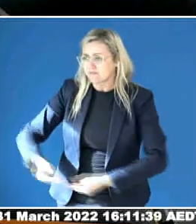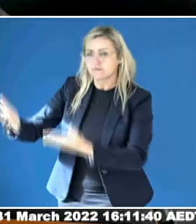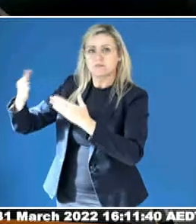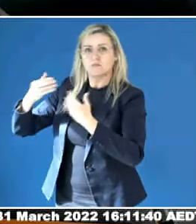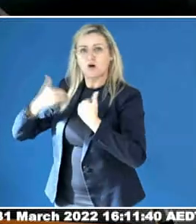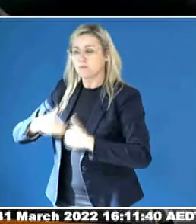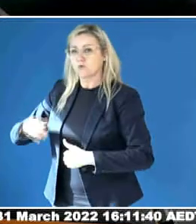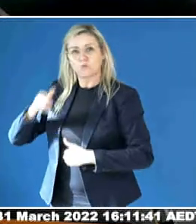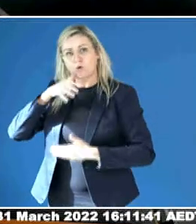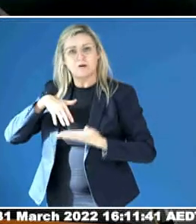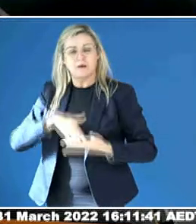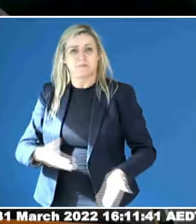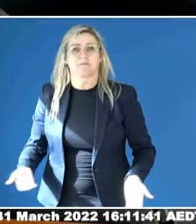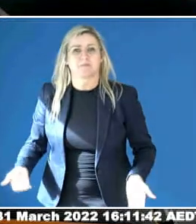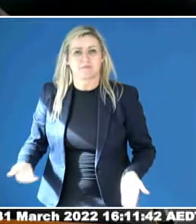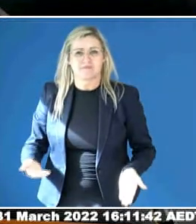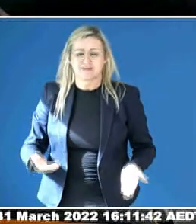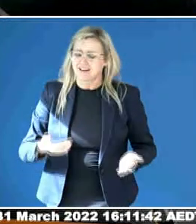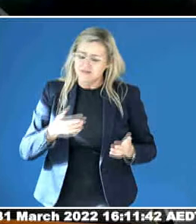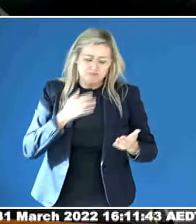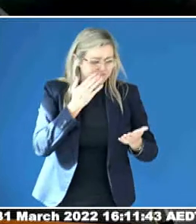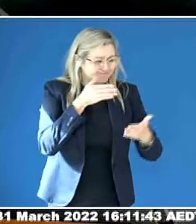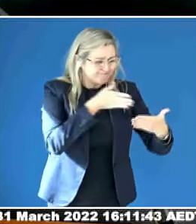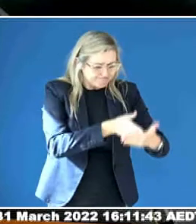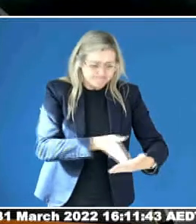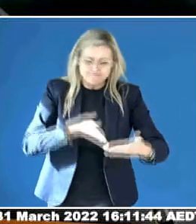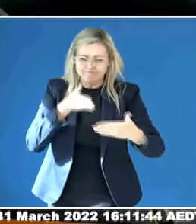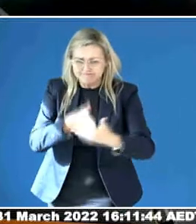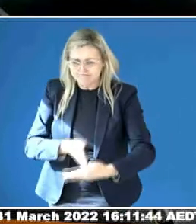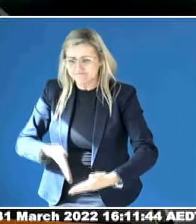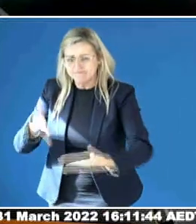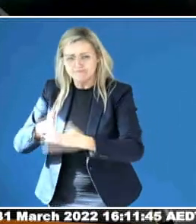Things must get better. Too many people are hurt and neglected, all for the crime of being neurodiverse.